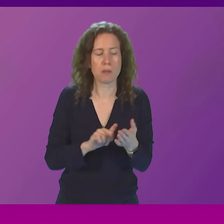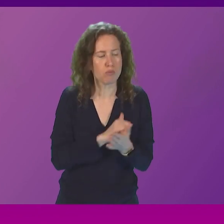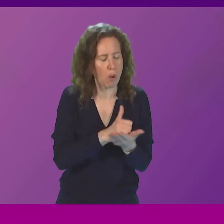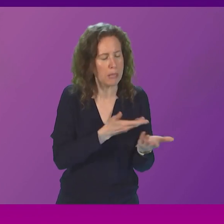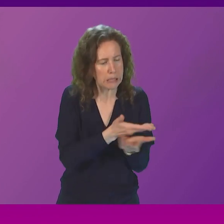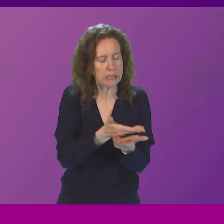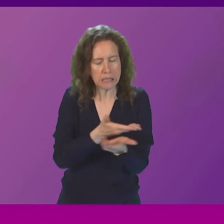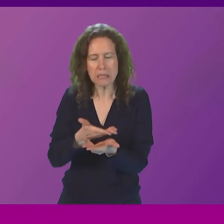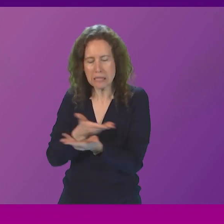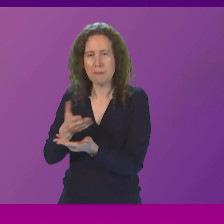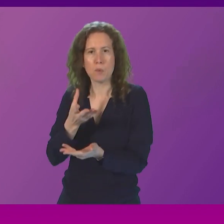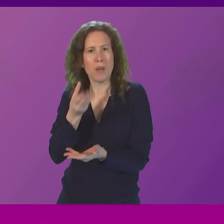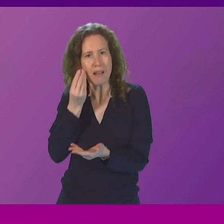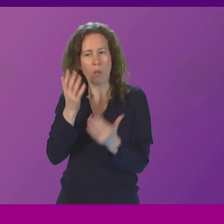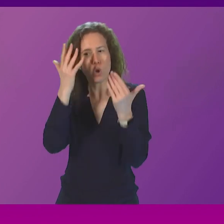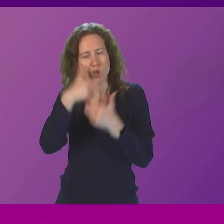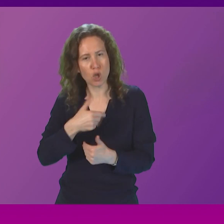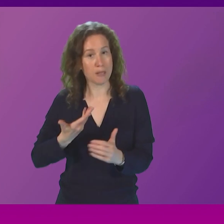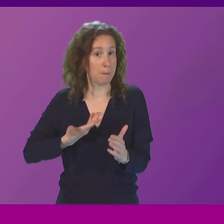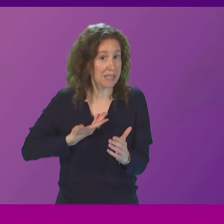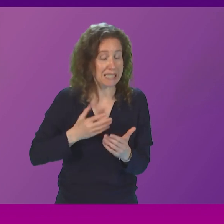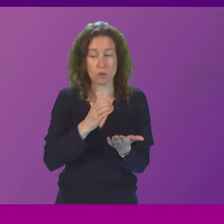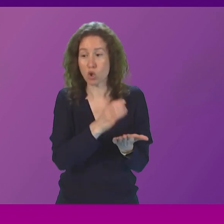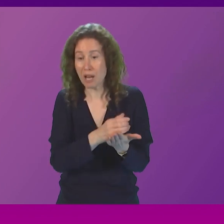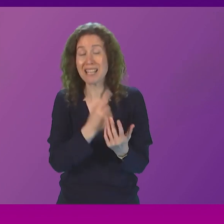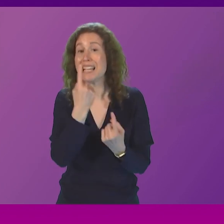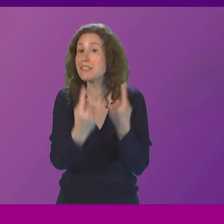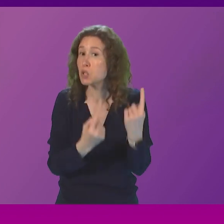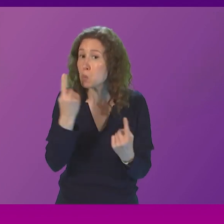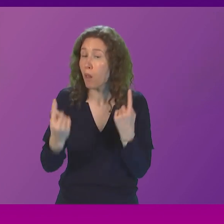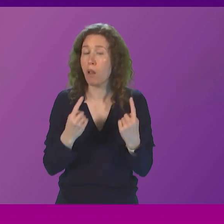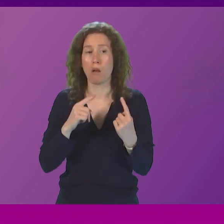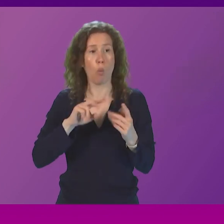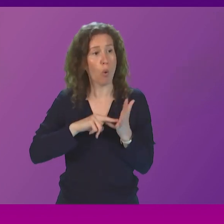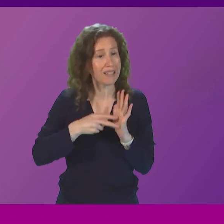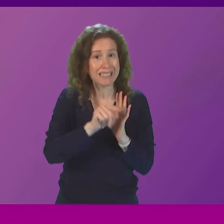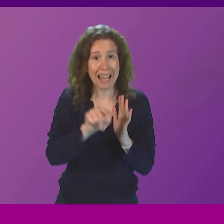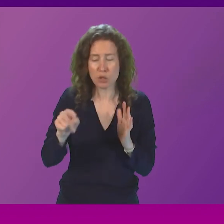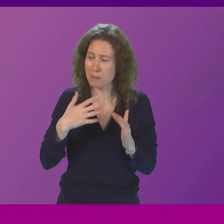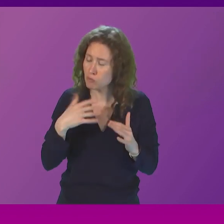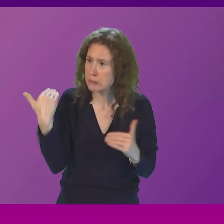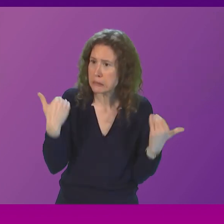the businesses, charities, individuals and organisations that have been raising concerns